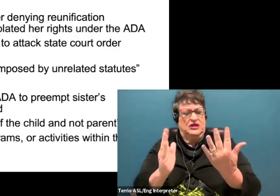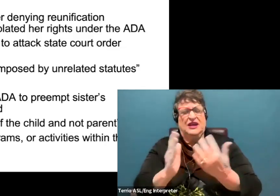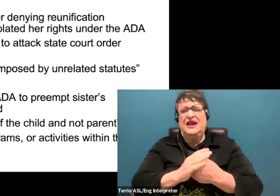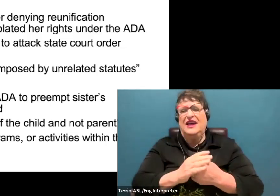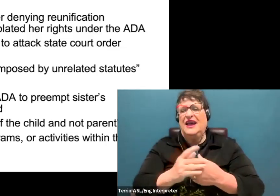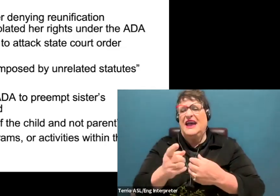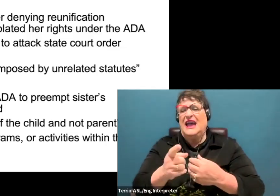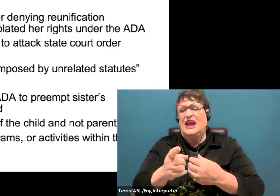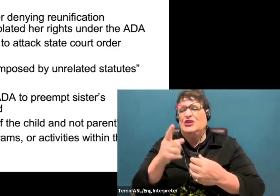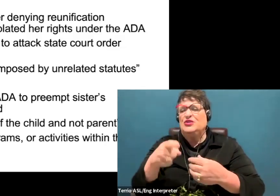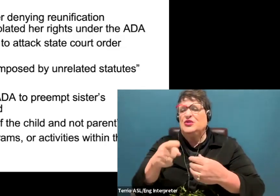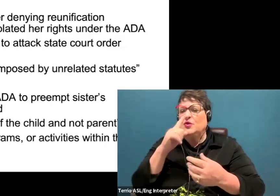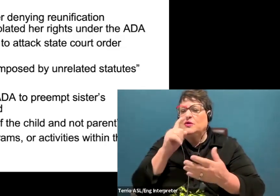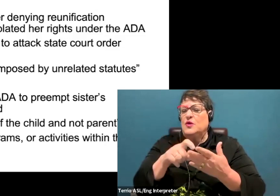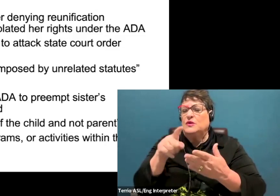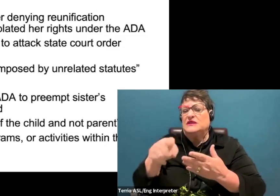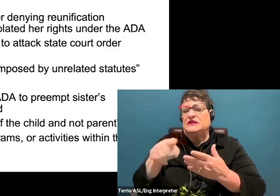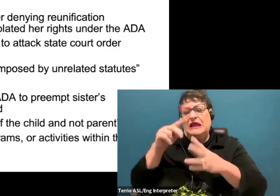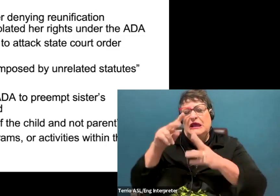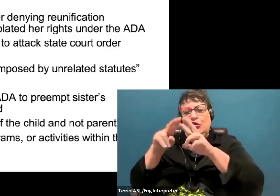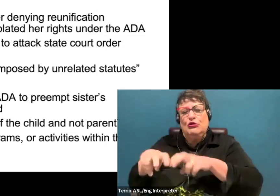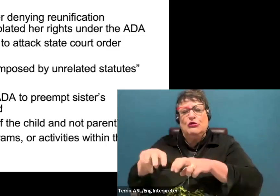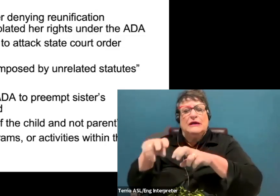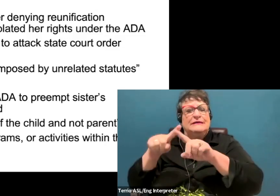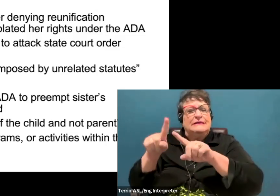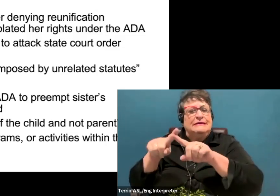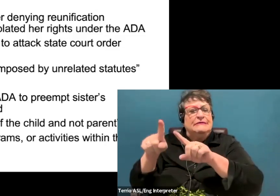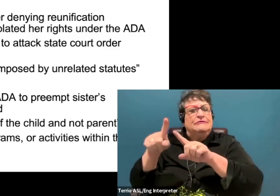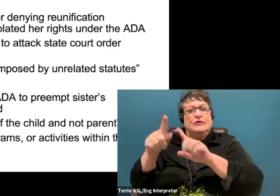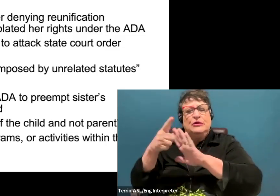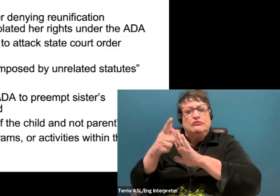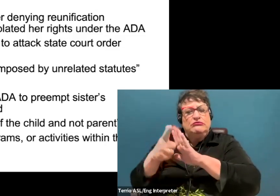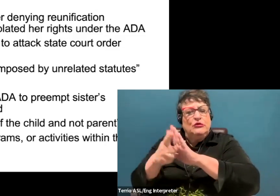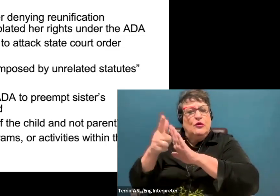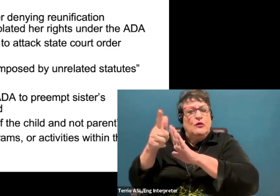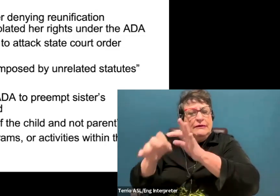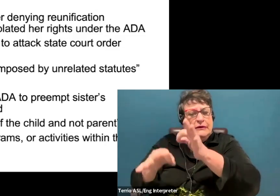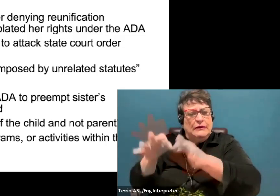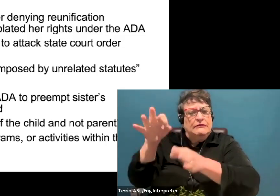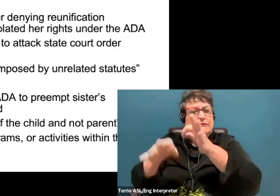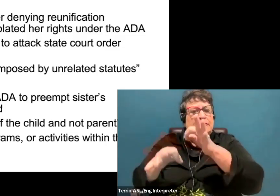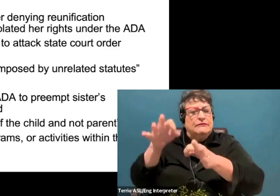they look to these other court cases in other states that say ADA doesn't apply and use that.